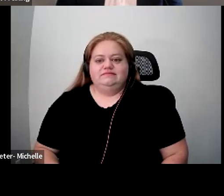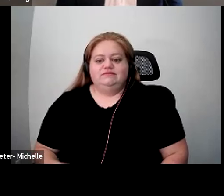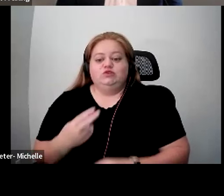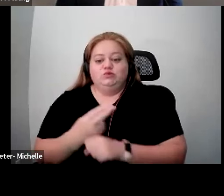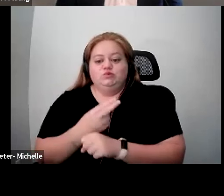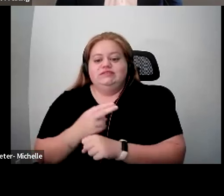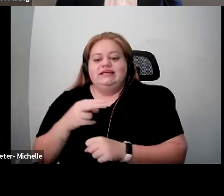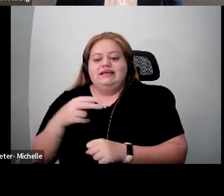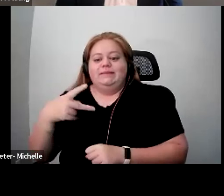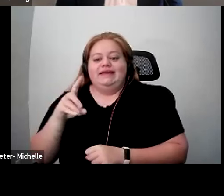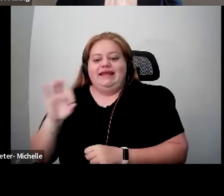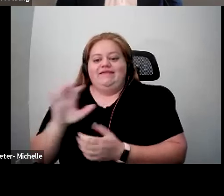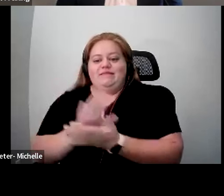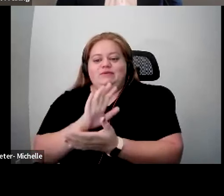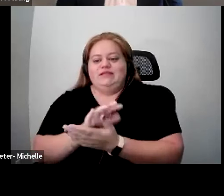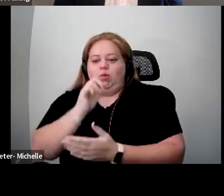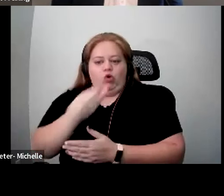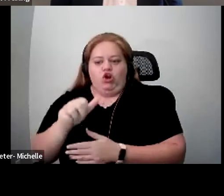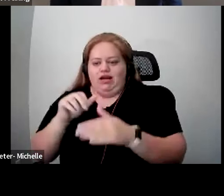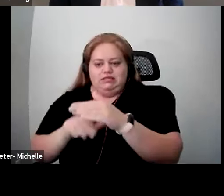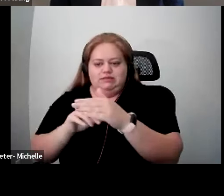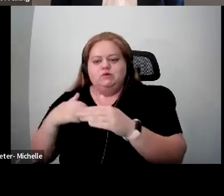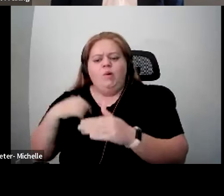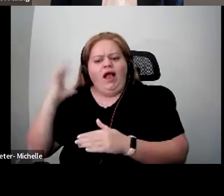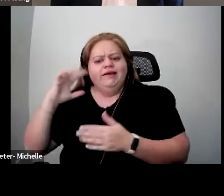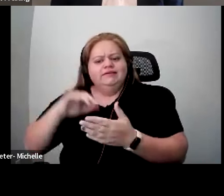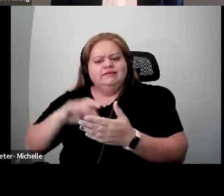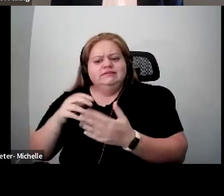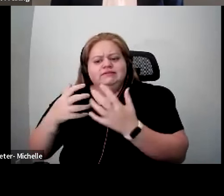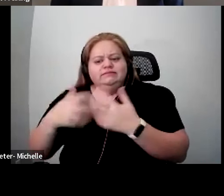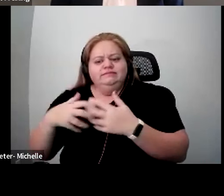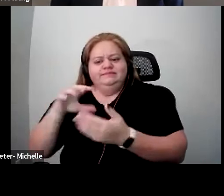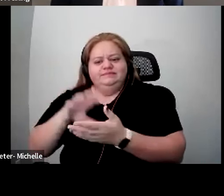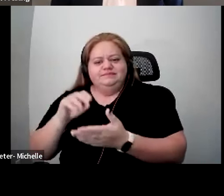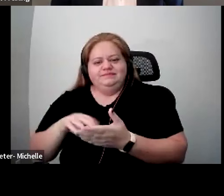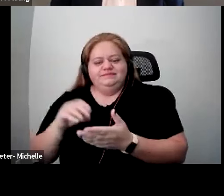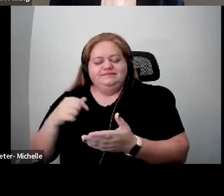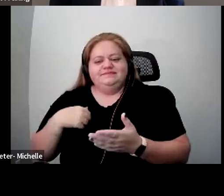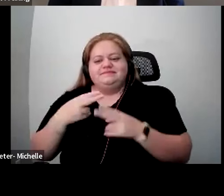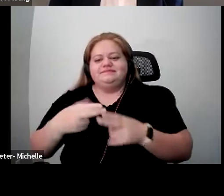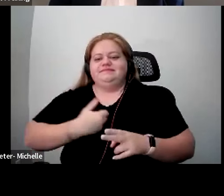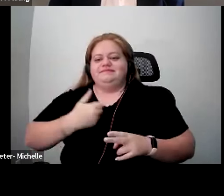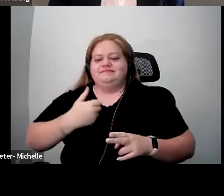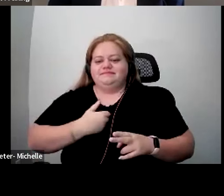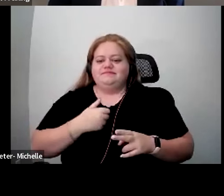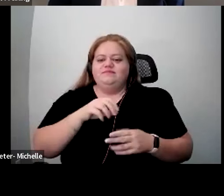So as I mentioned, I was a machine learning-- I would consider myself to be a machine learning engineer rather than researcher.